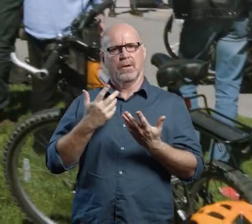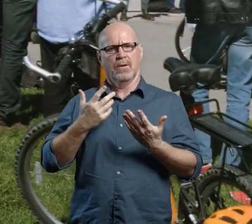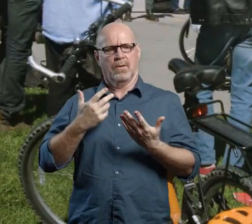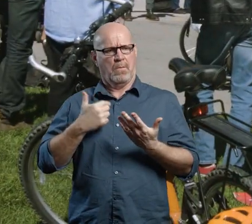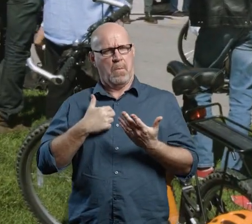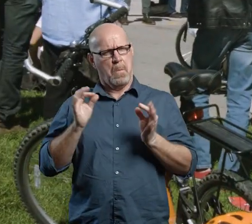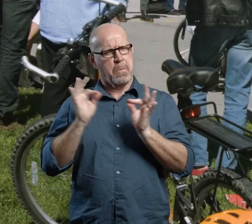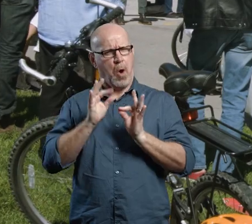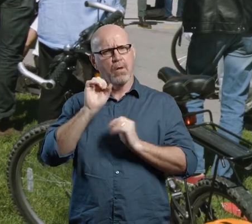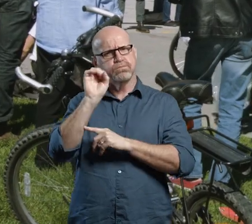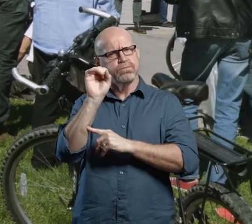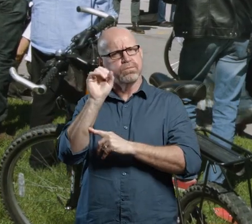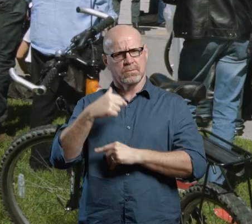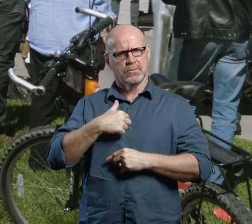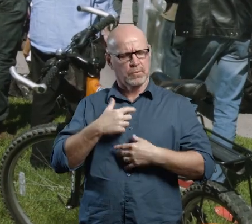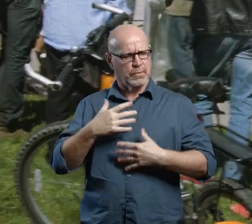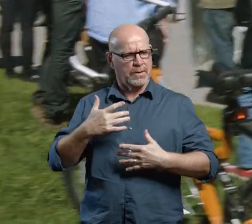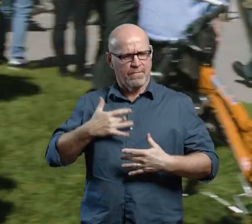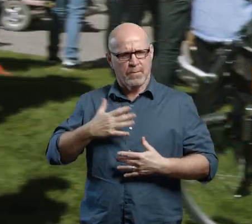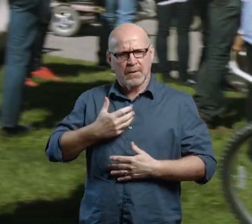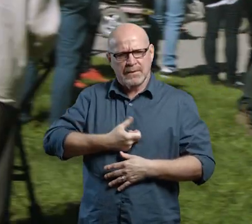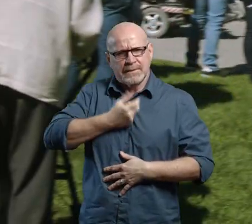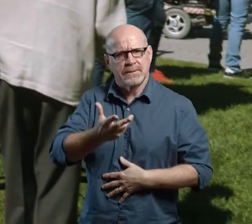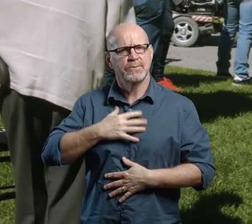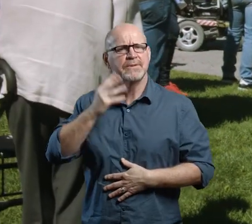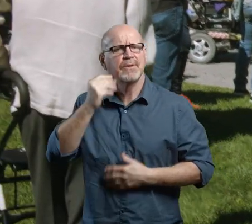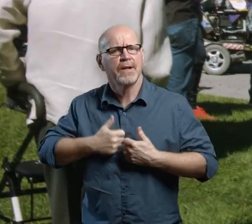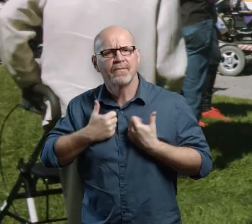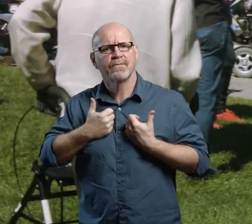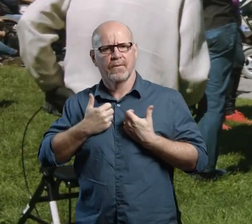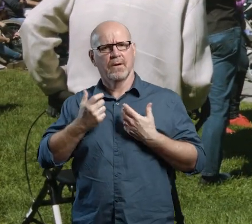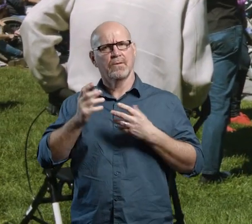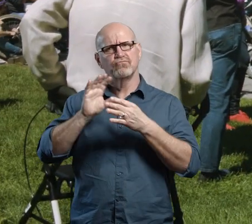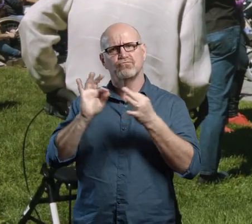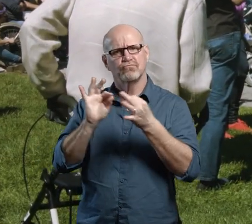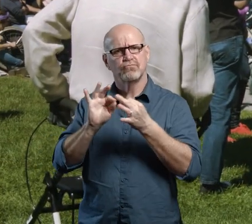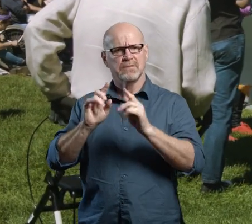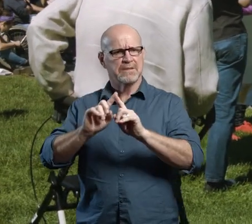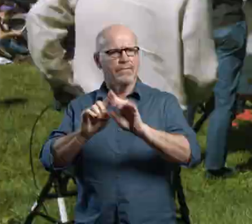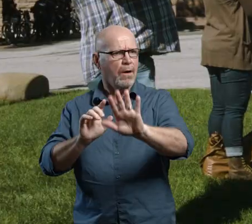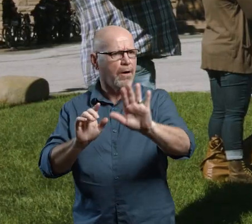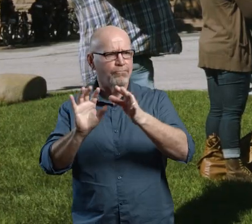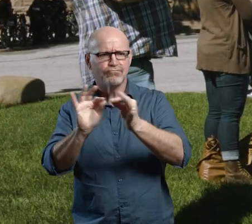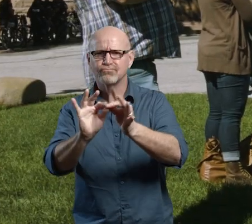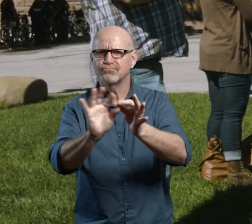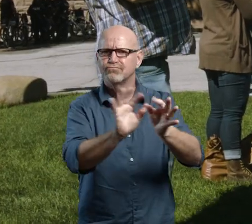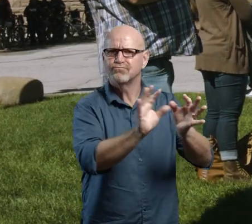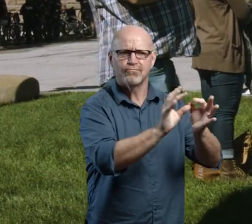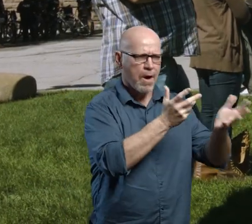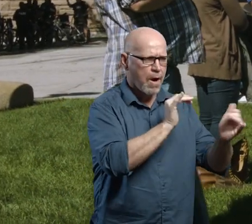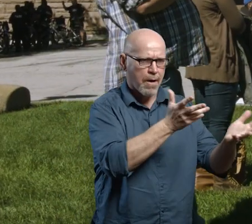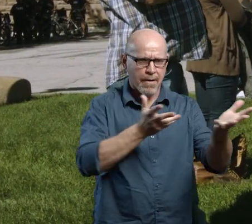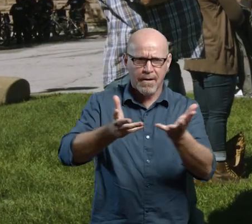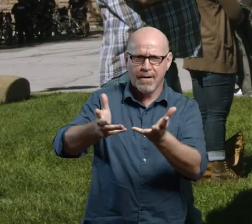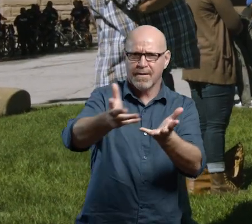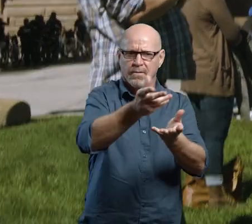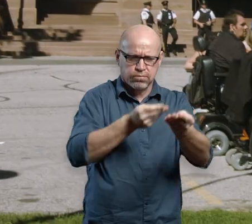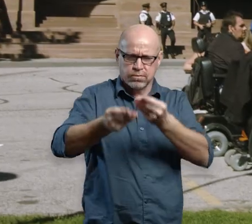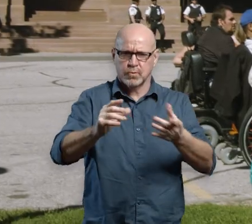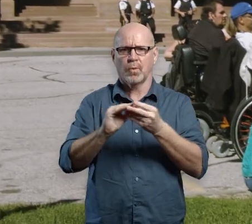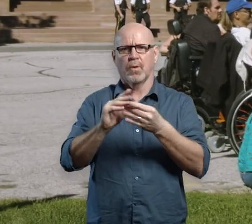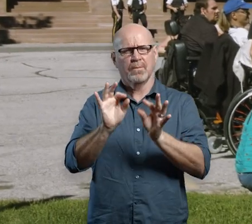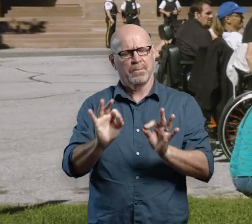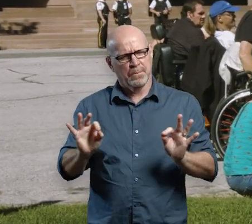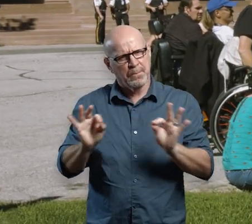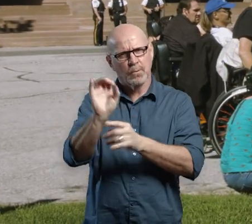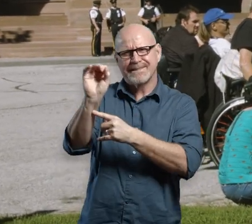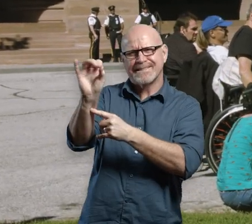important. Through storytelling we learn of other perspectives. (Man whispers)>>Do you like it better? Do you like it better? >>It is big.Yeah. (giggling)